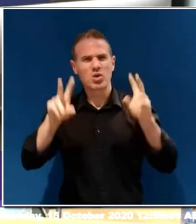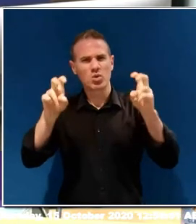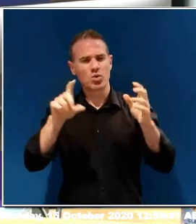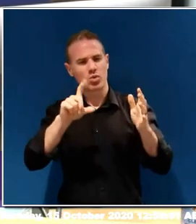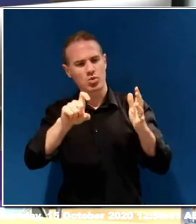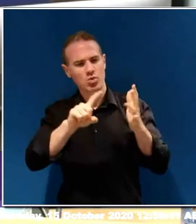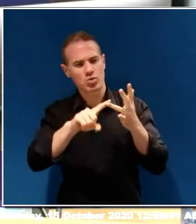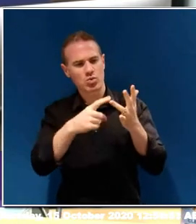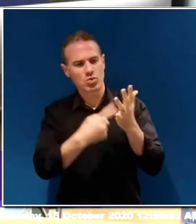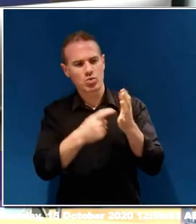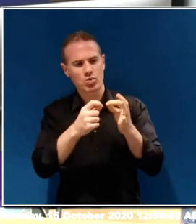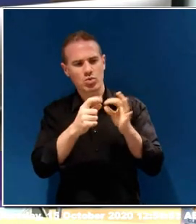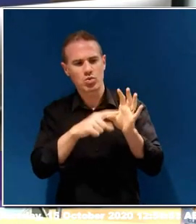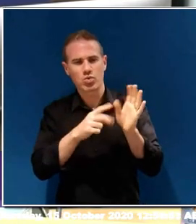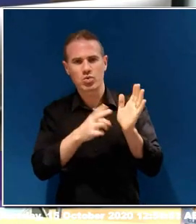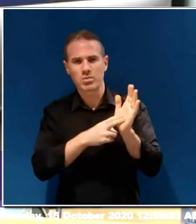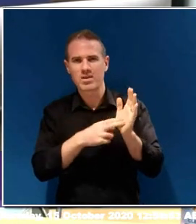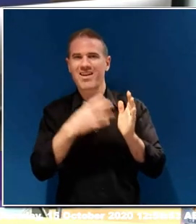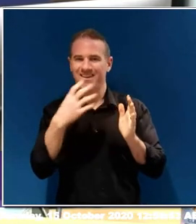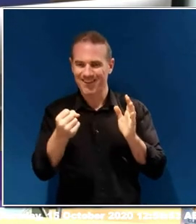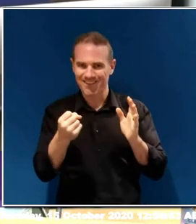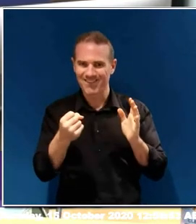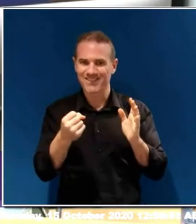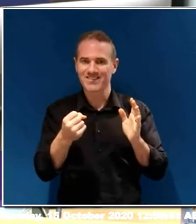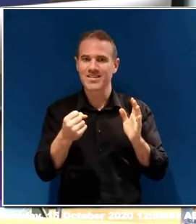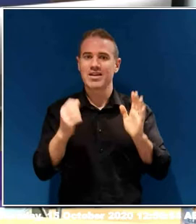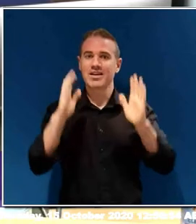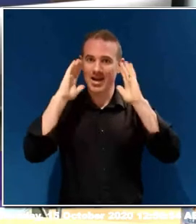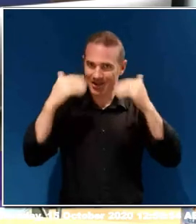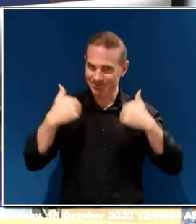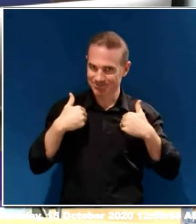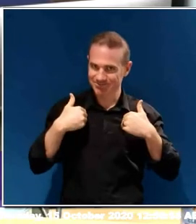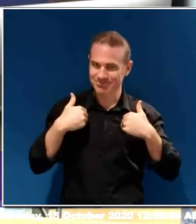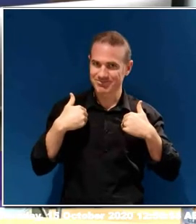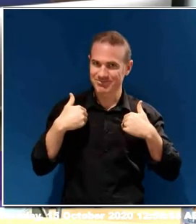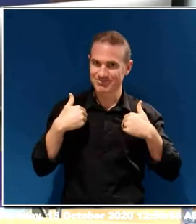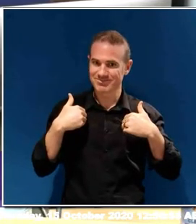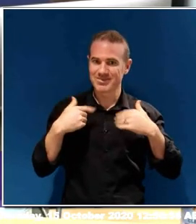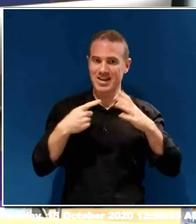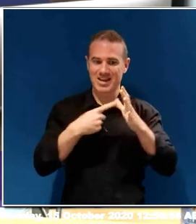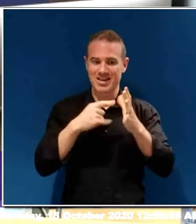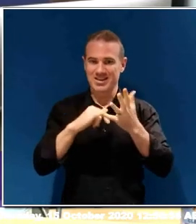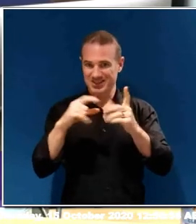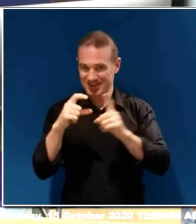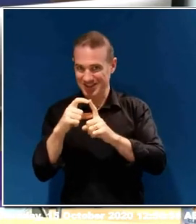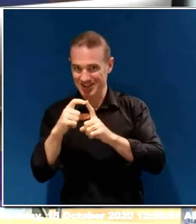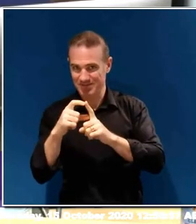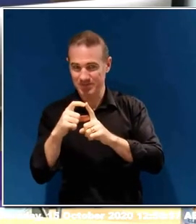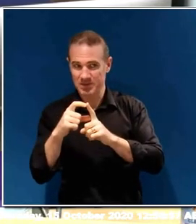Disorder, and in order to help this child adjust to going to school, there's